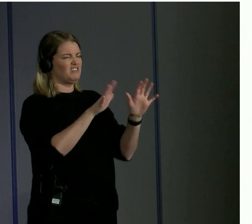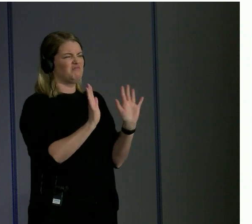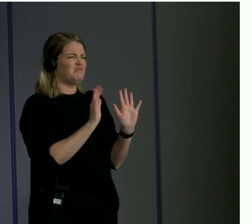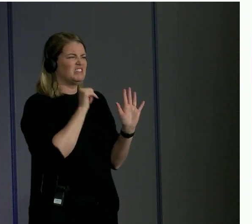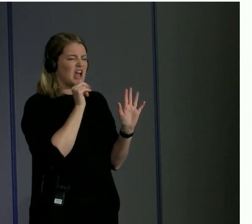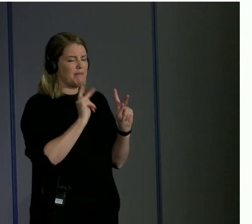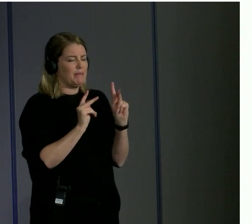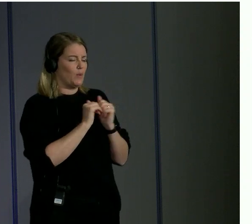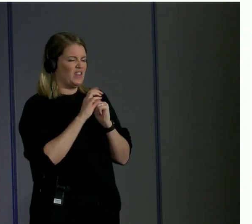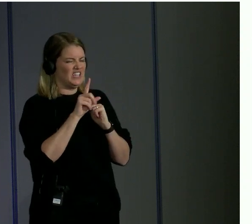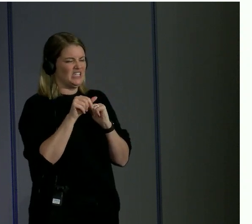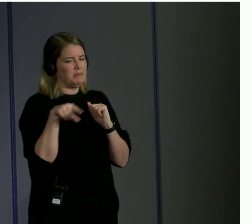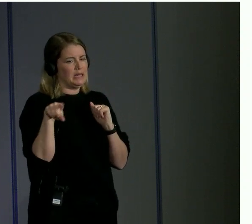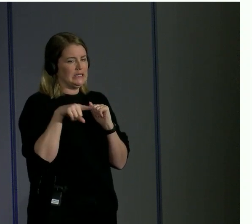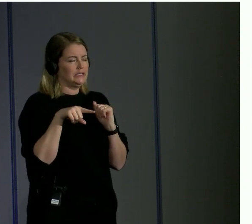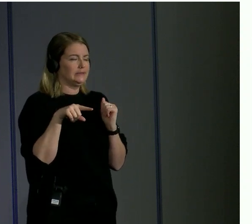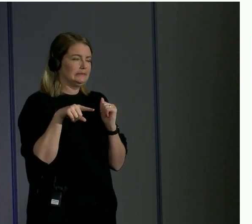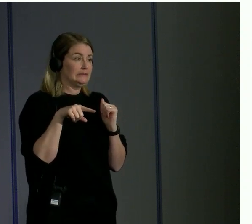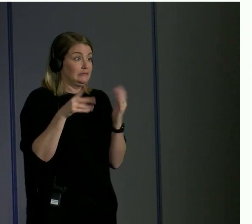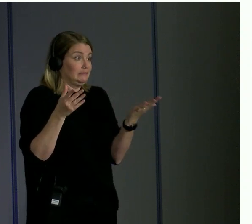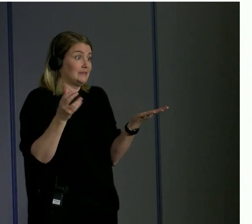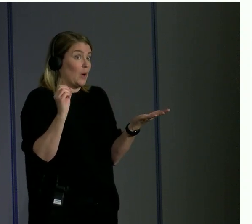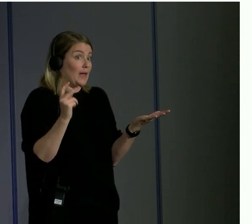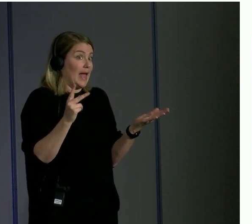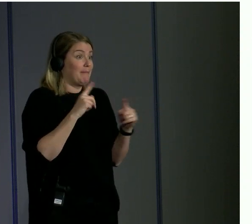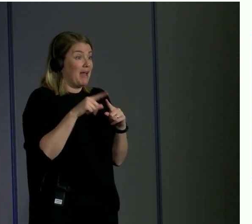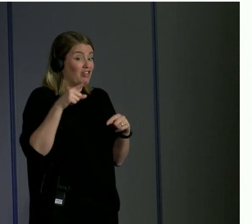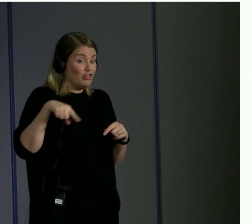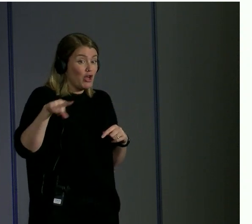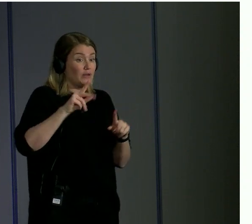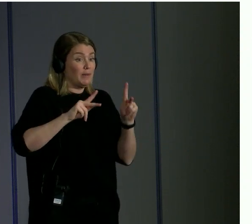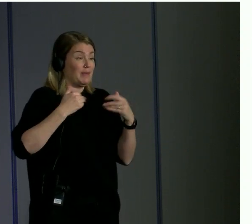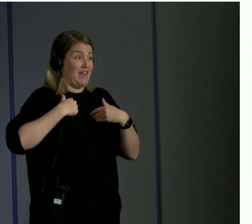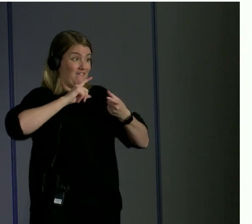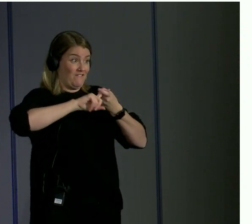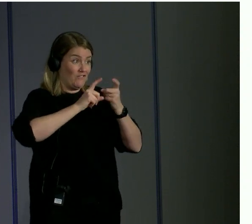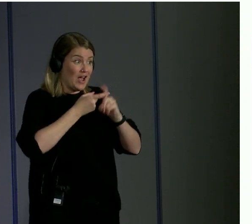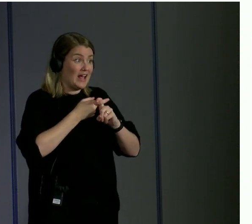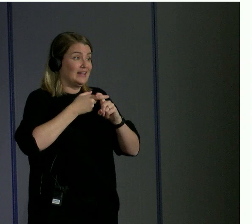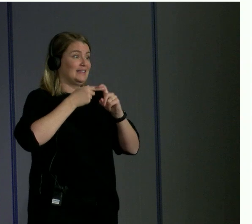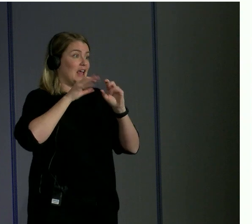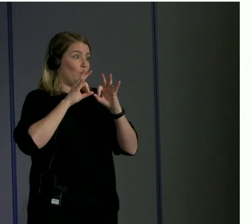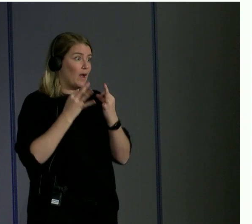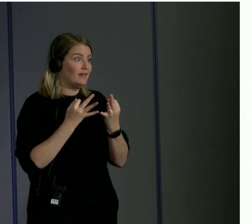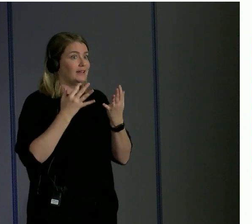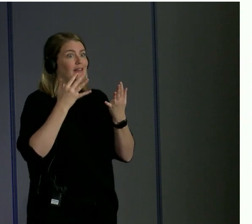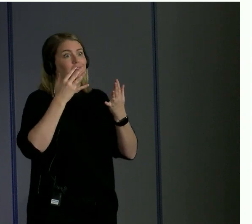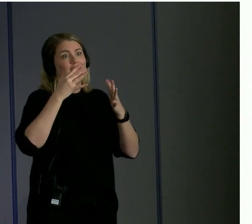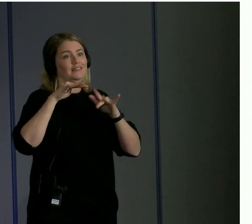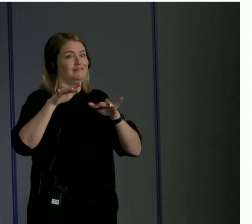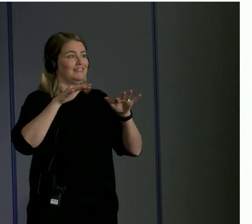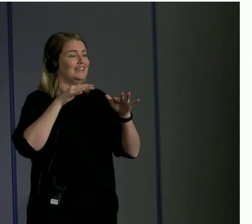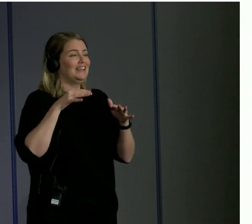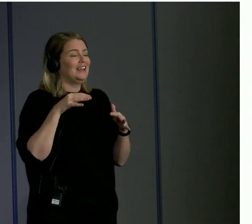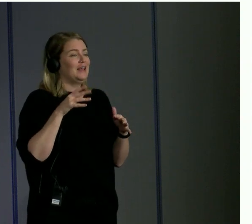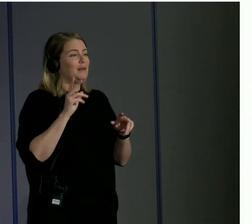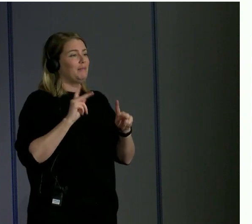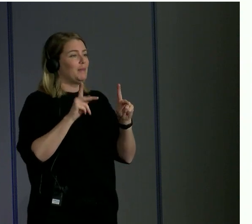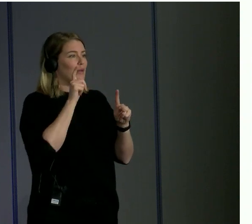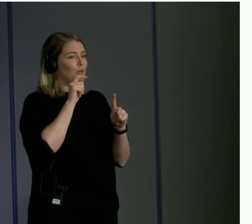with disabilities, okay, but those people with friends and relatives and people in their lives,